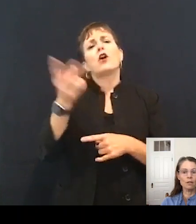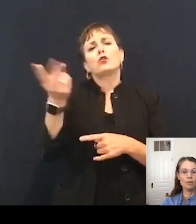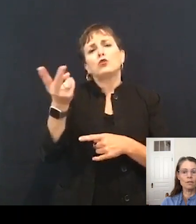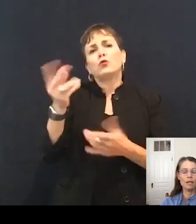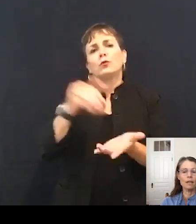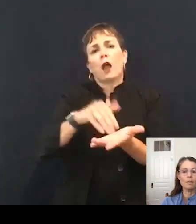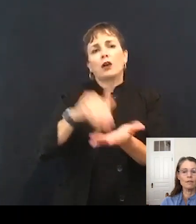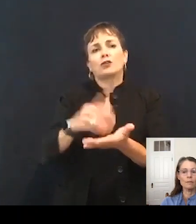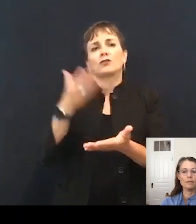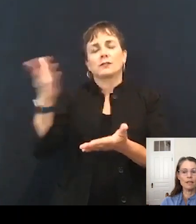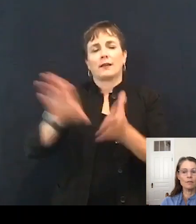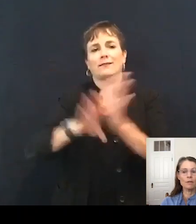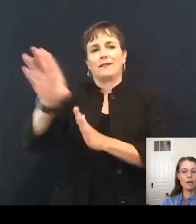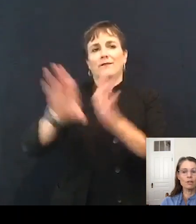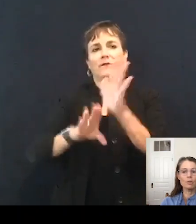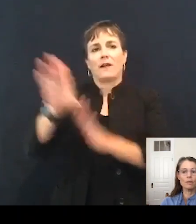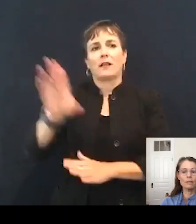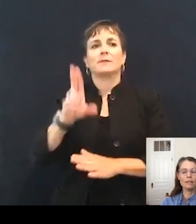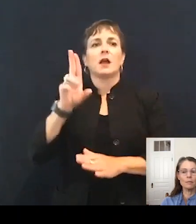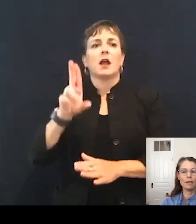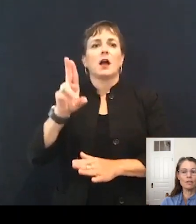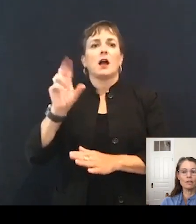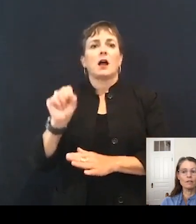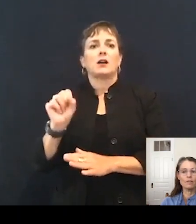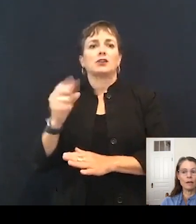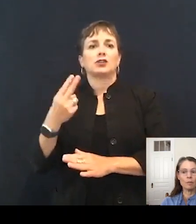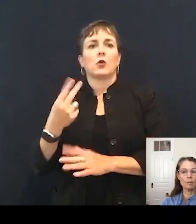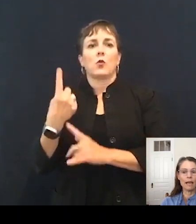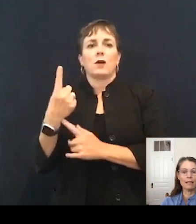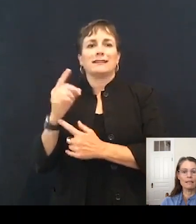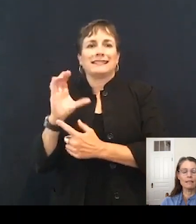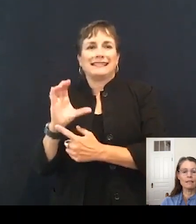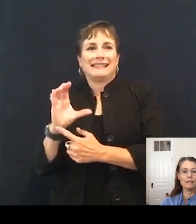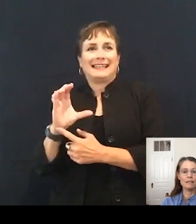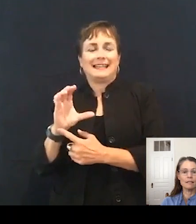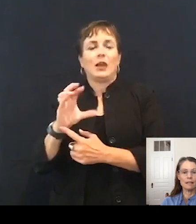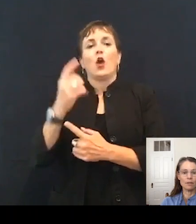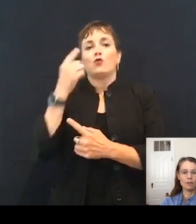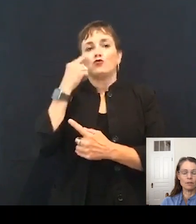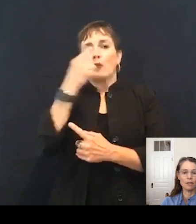from several USH1C patient fibroblast skin cells.